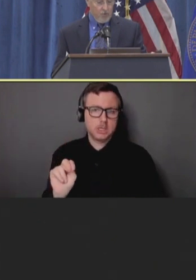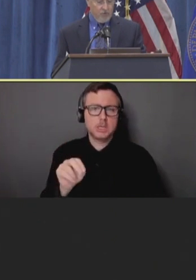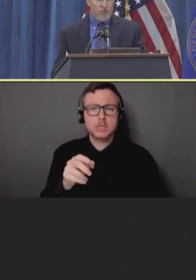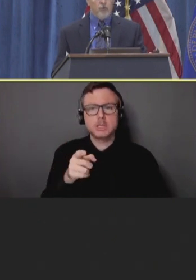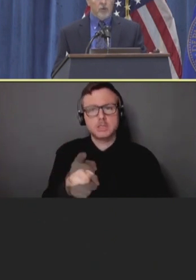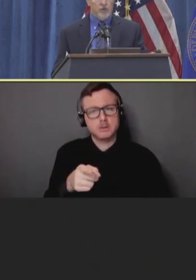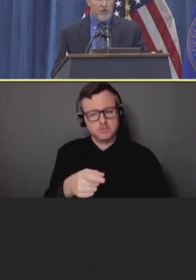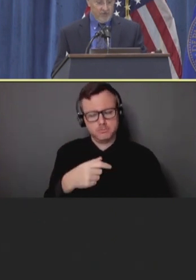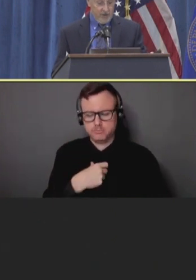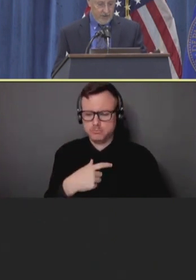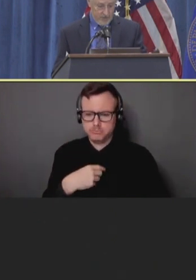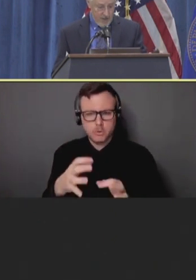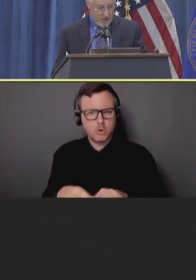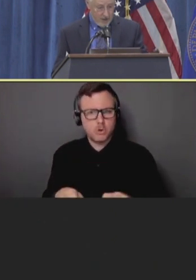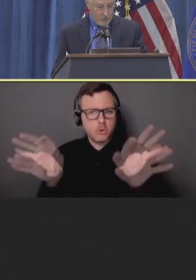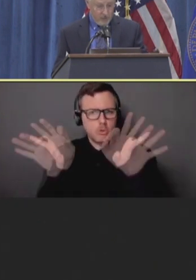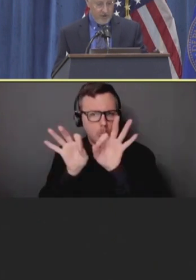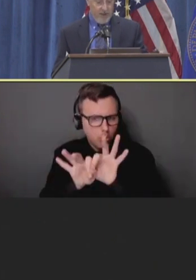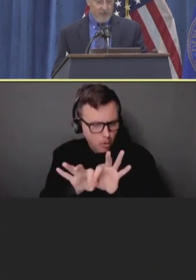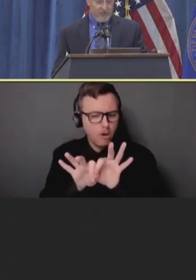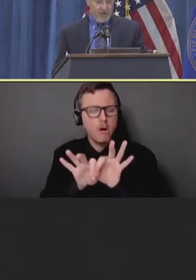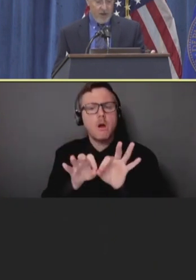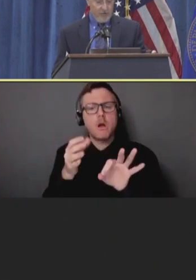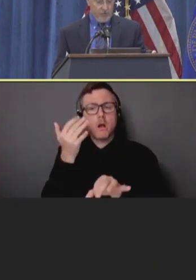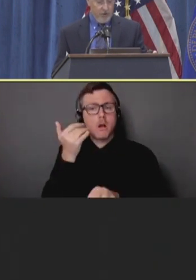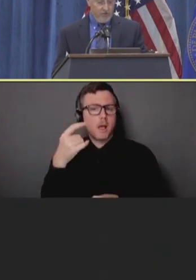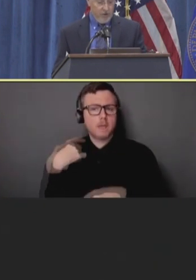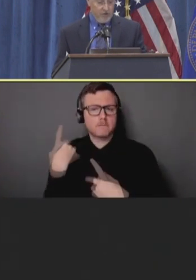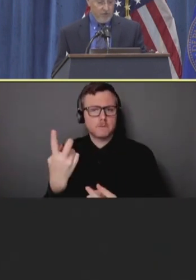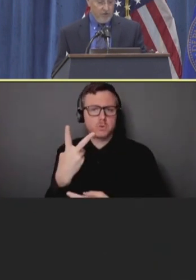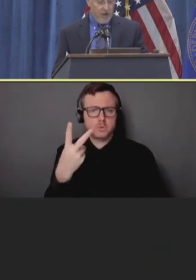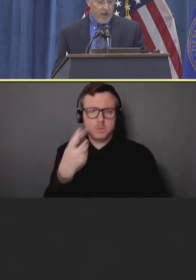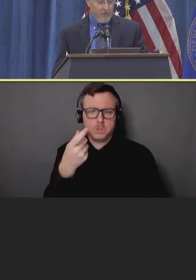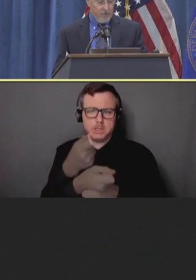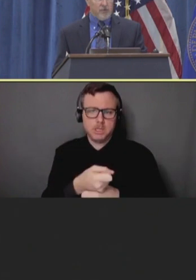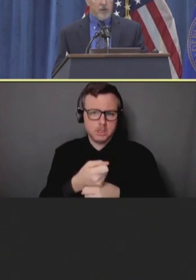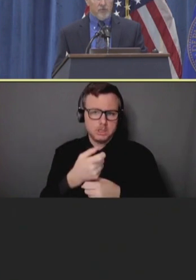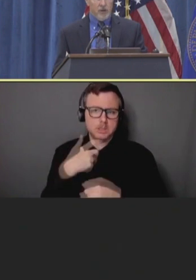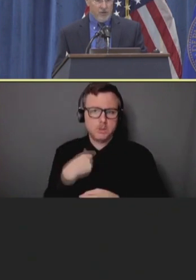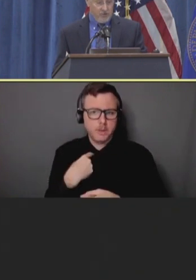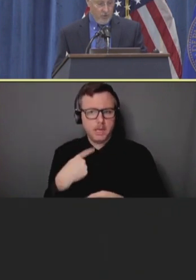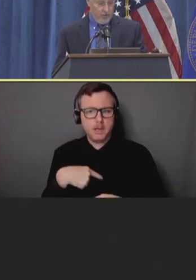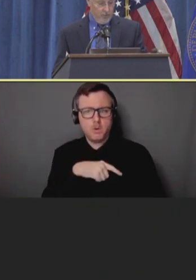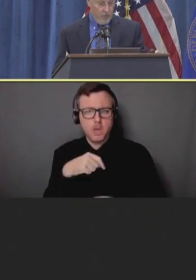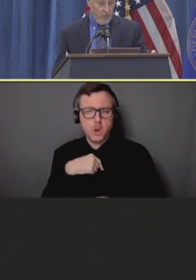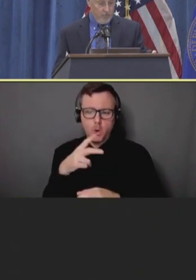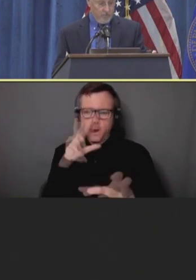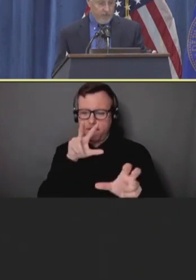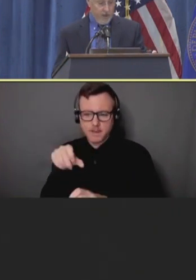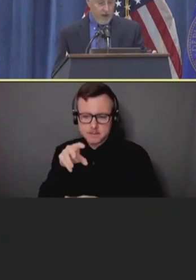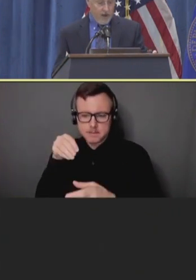tool in investing -- addressing vaccine competence research efforts and education going forward.